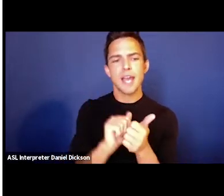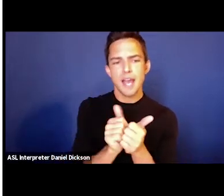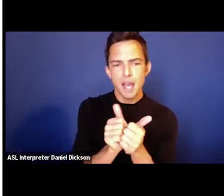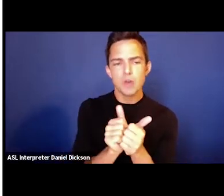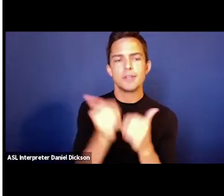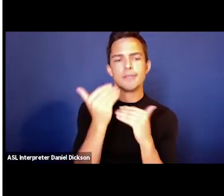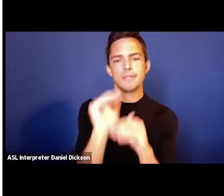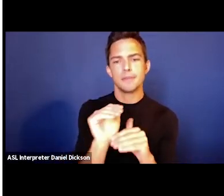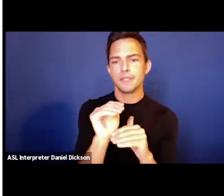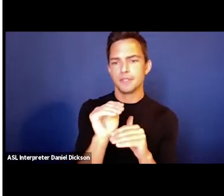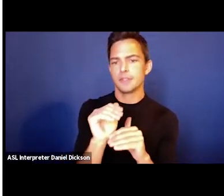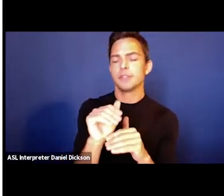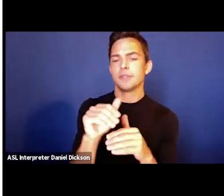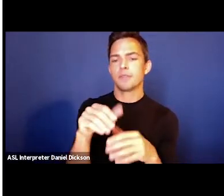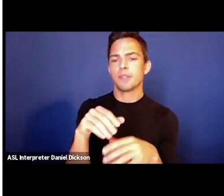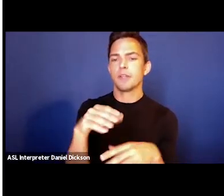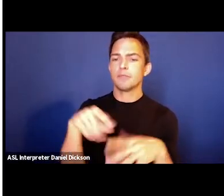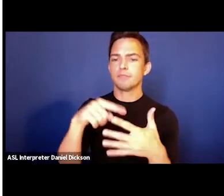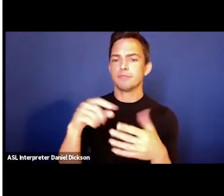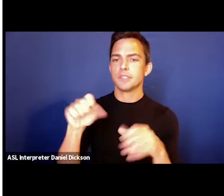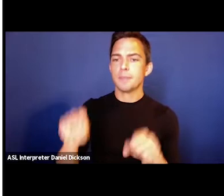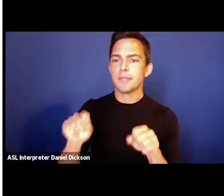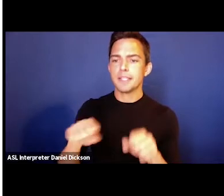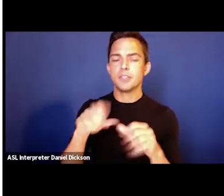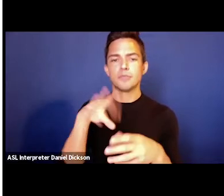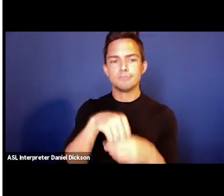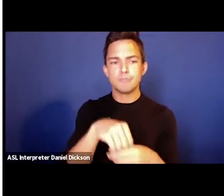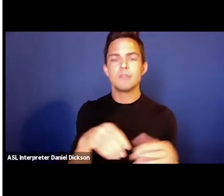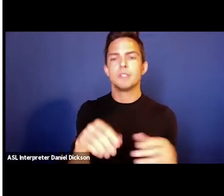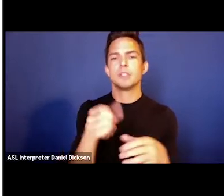result in social isolation and loneliness outcomes, particularly for rural people who